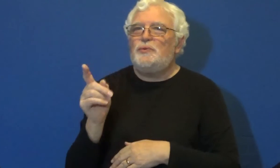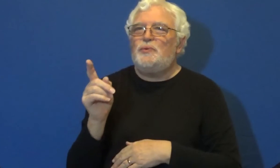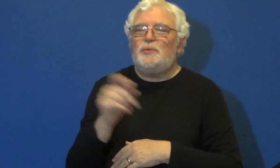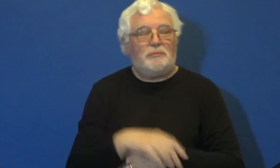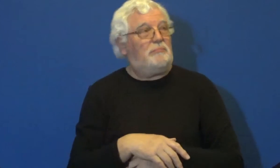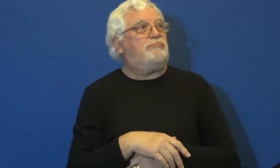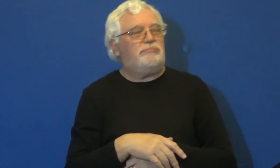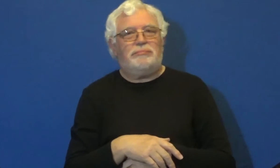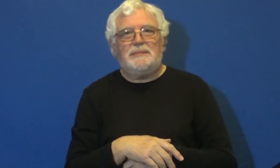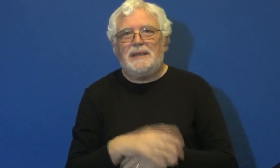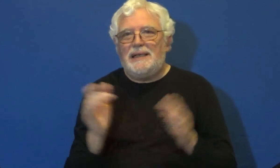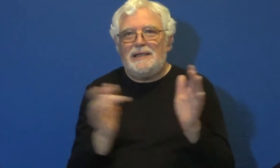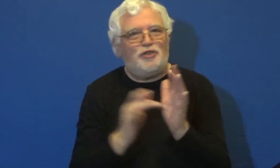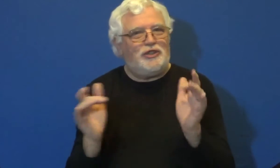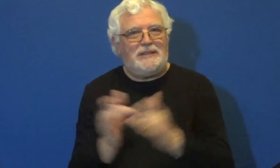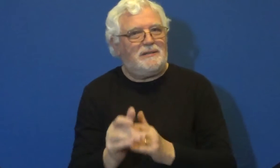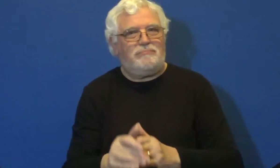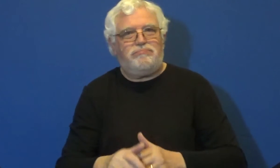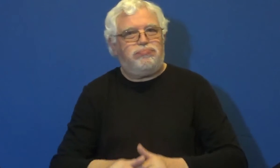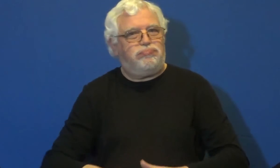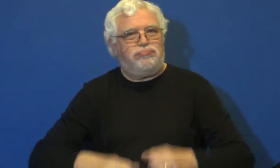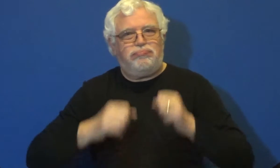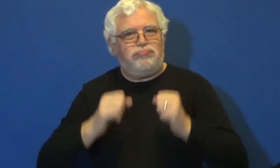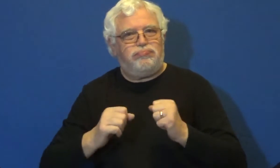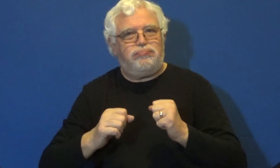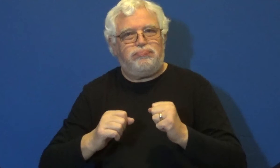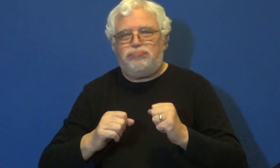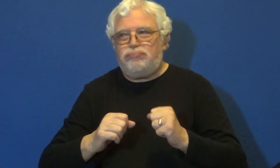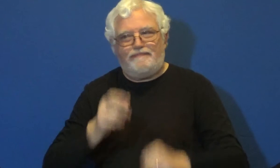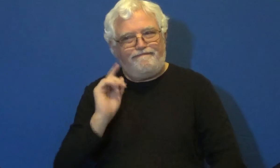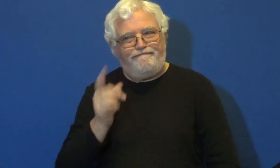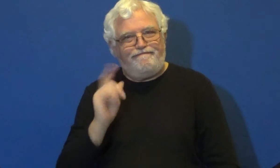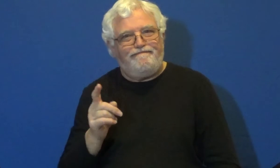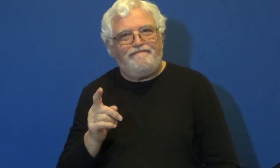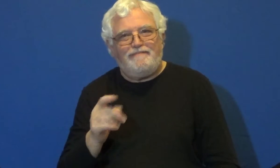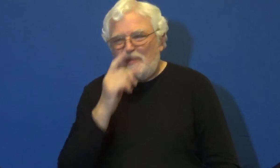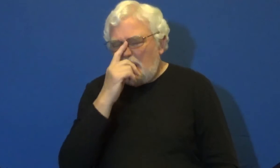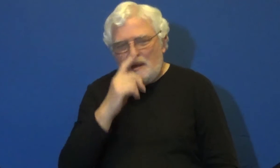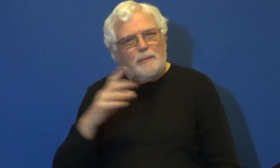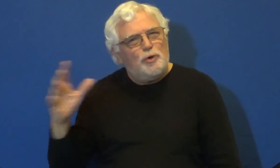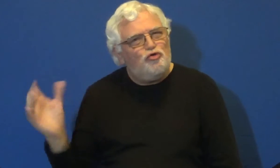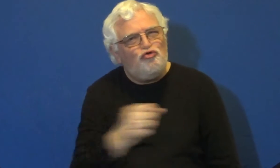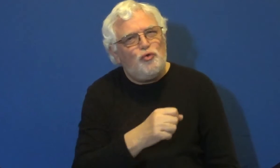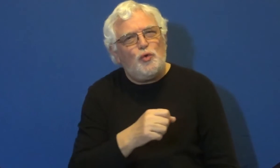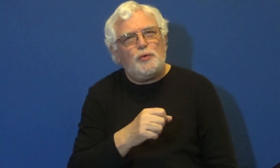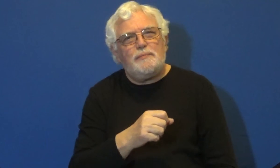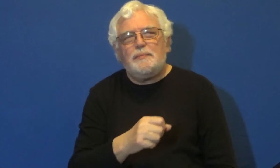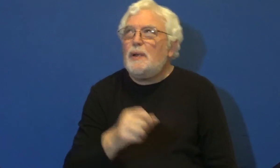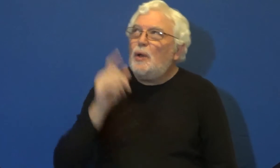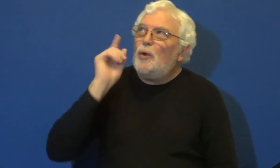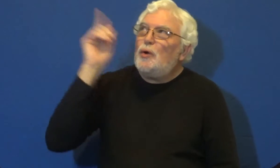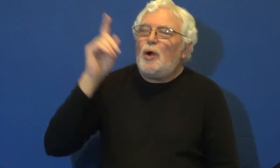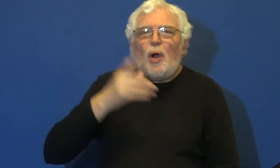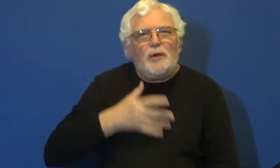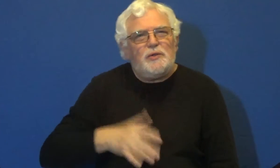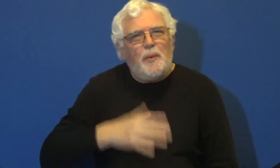It draws a firm rebuke from Jesus that it is God's will that should be the focus.